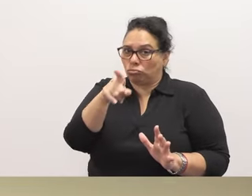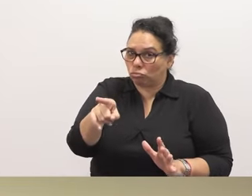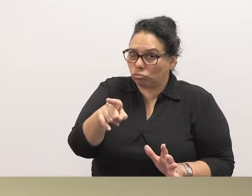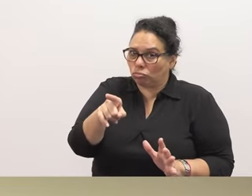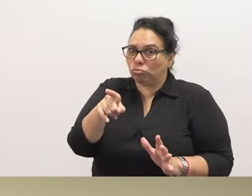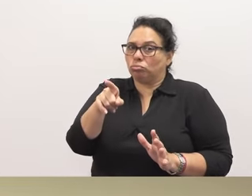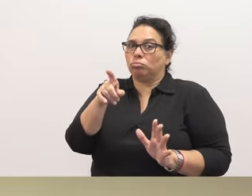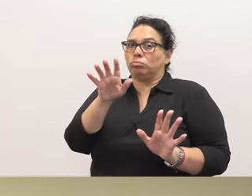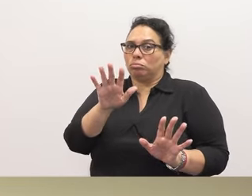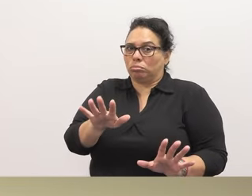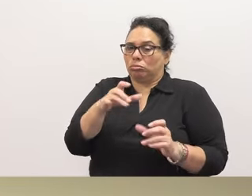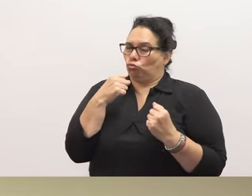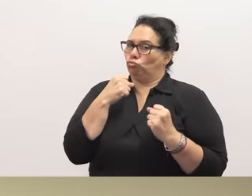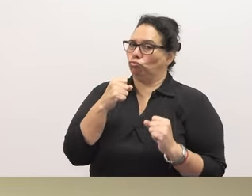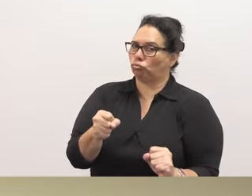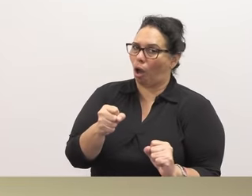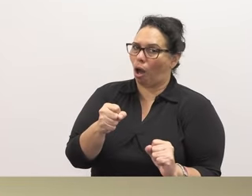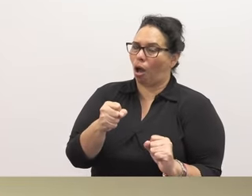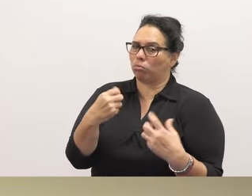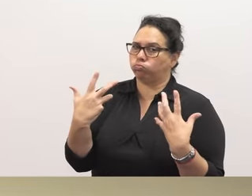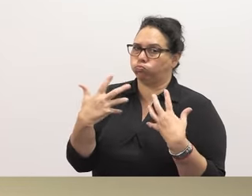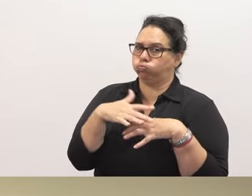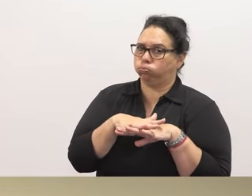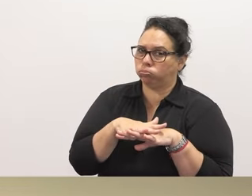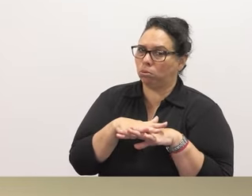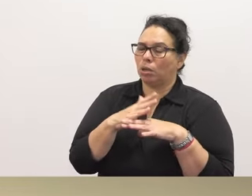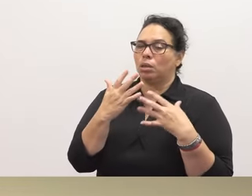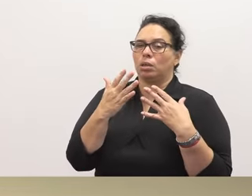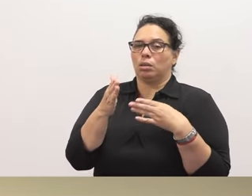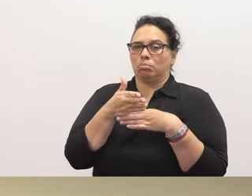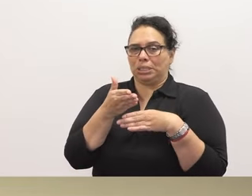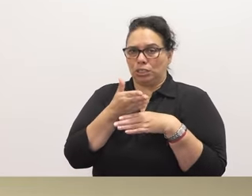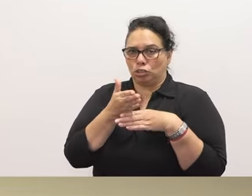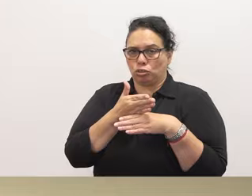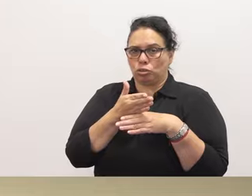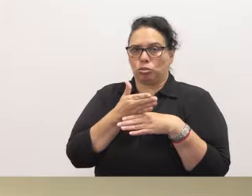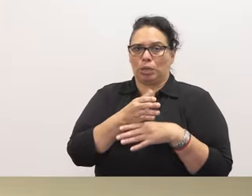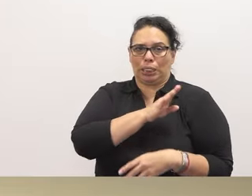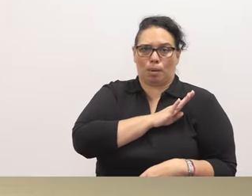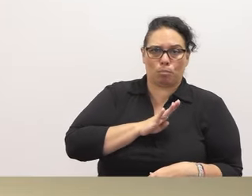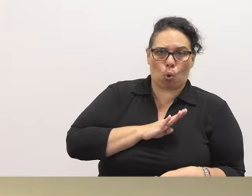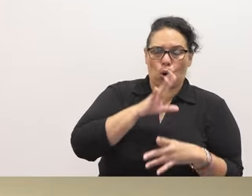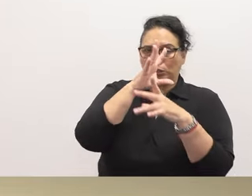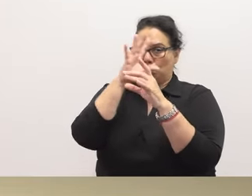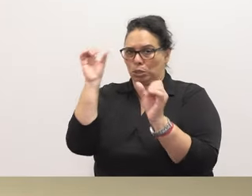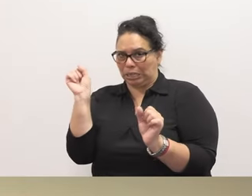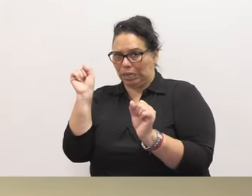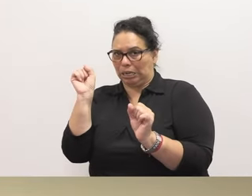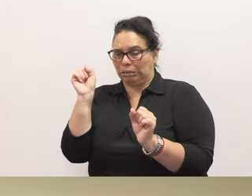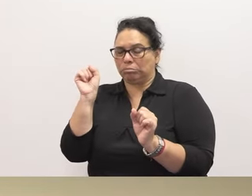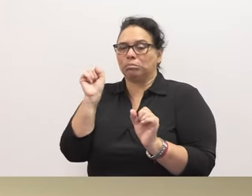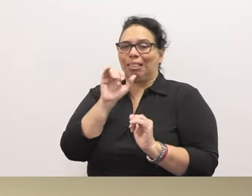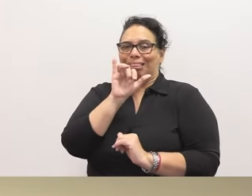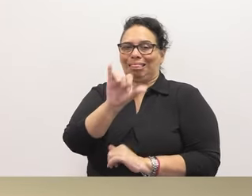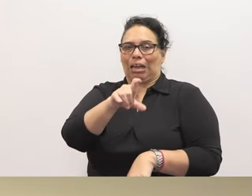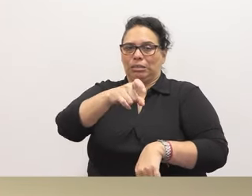that there is a strong alignment between the board and the superintendent, that's the time when then I would say, okay,